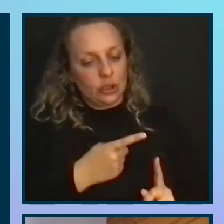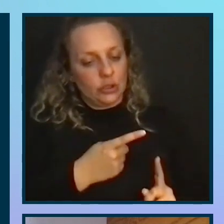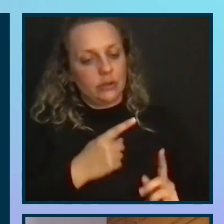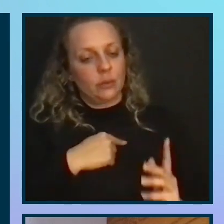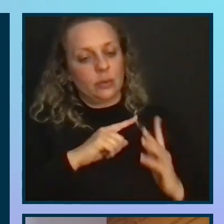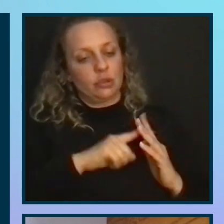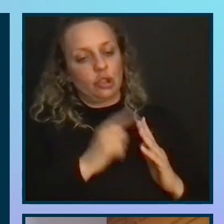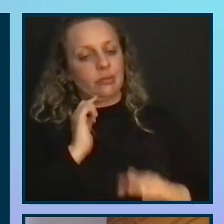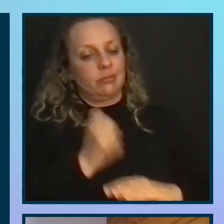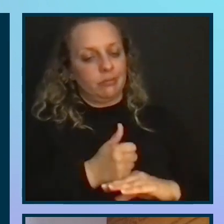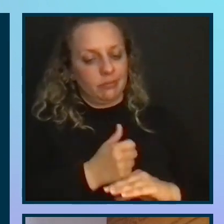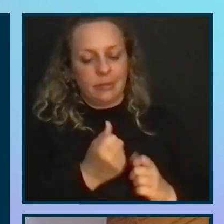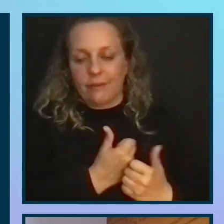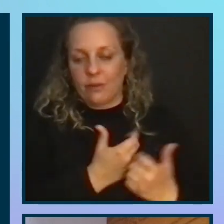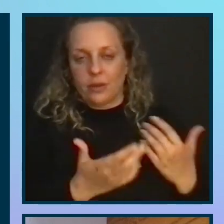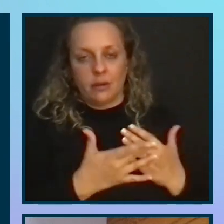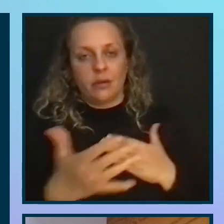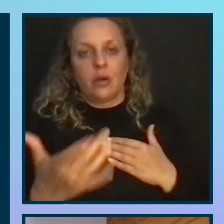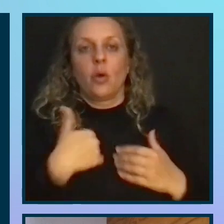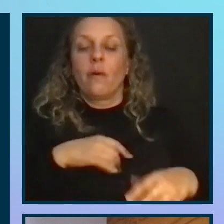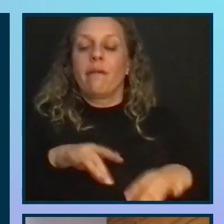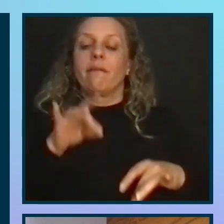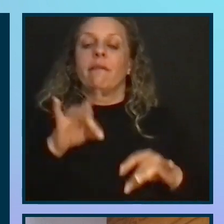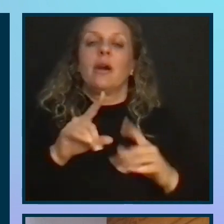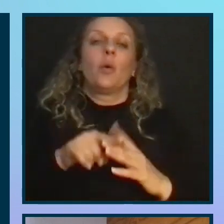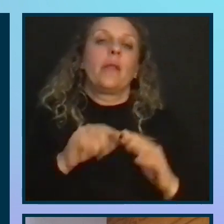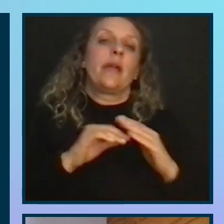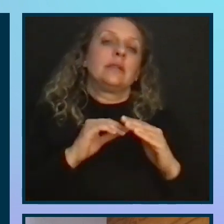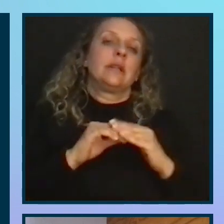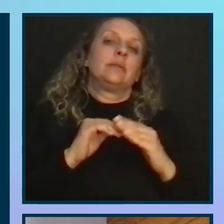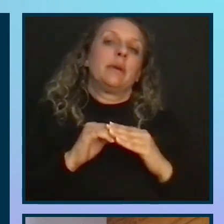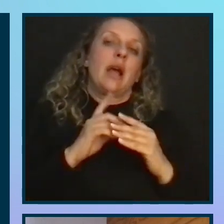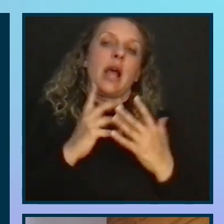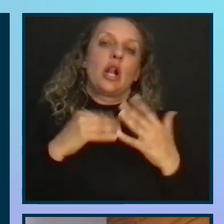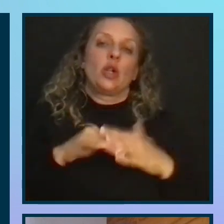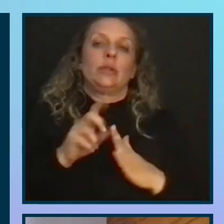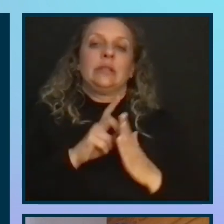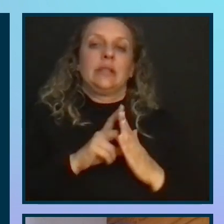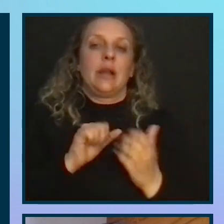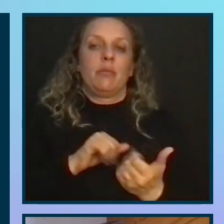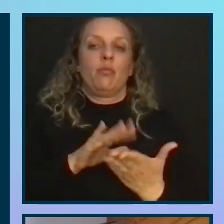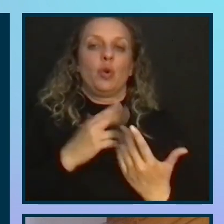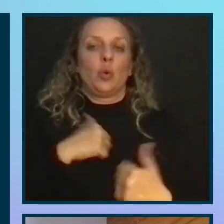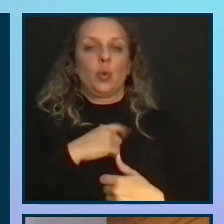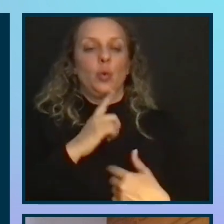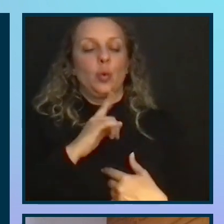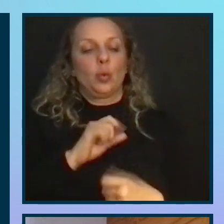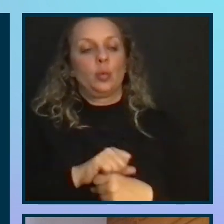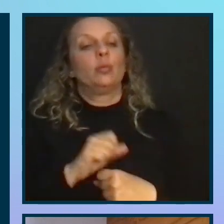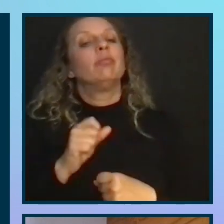And what we found is when we are taking this in accessible and inclusive design approach, what we're really doing is we are delivering features